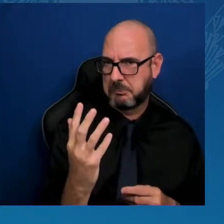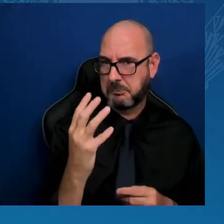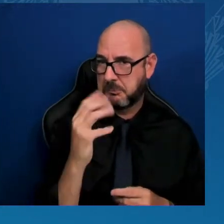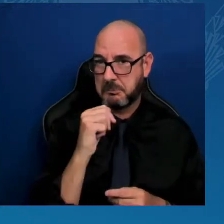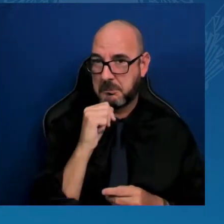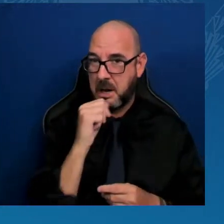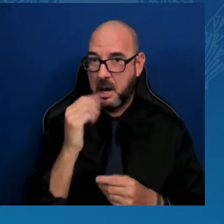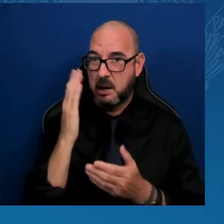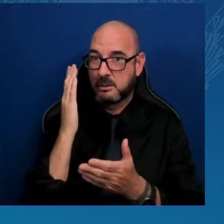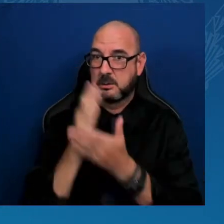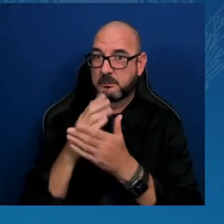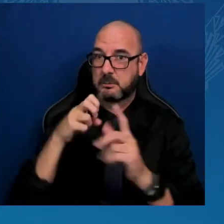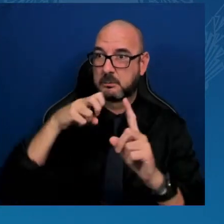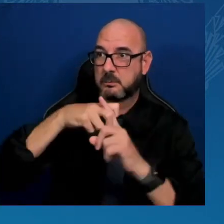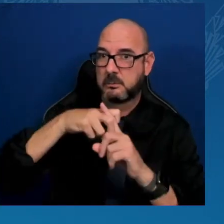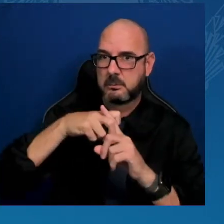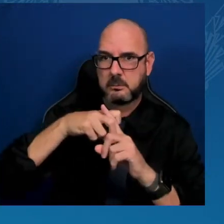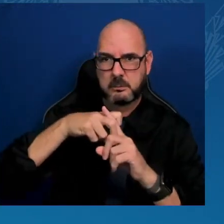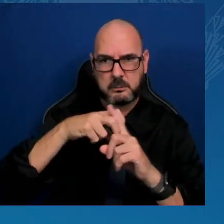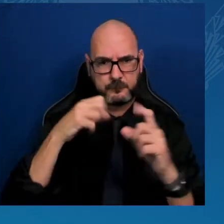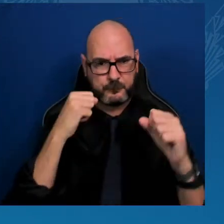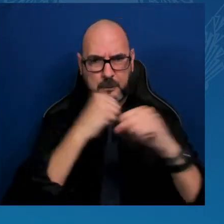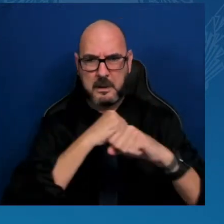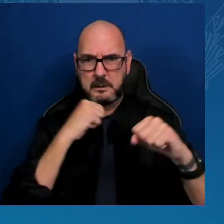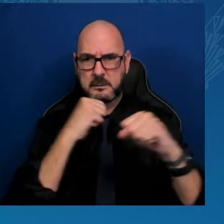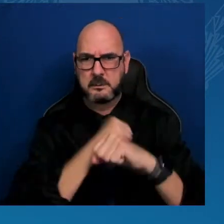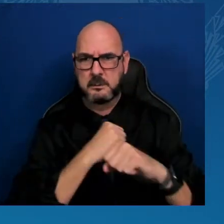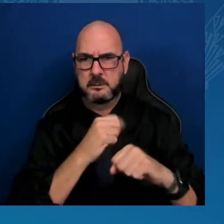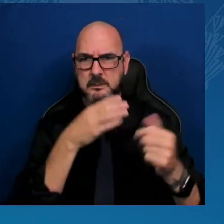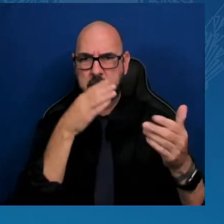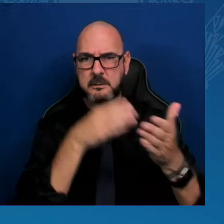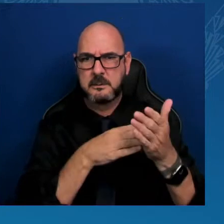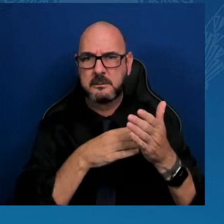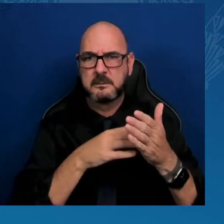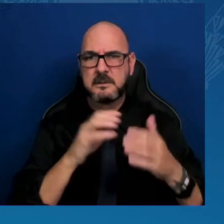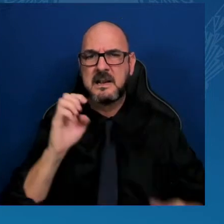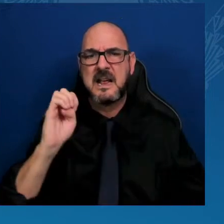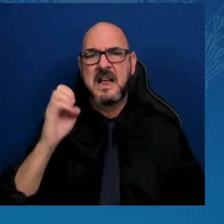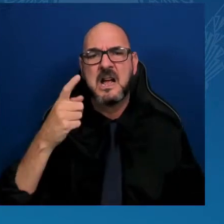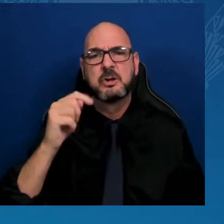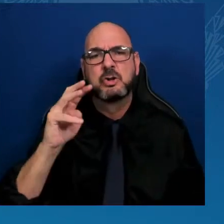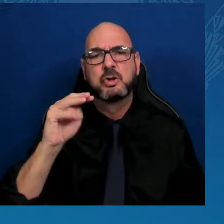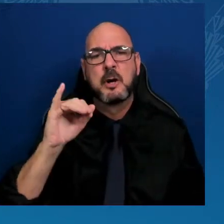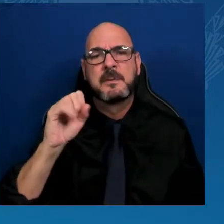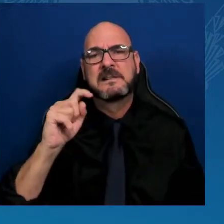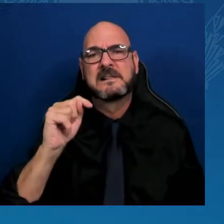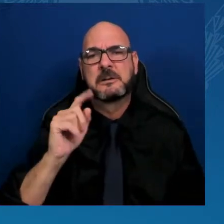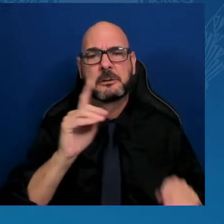against extremist so-called leaders who try to prevent our children